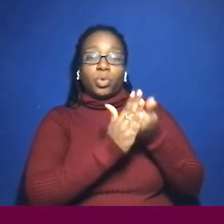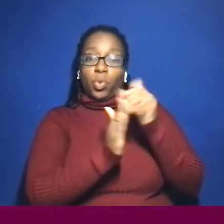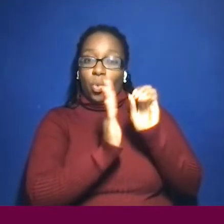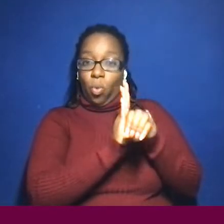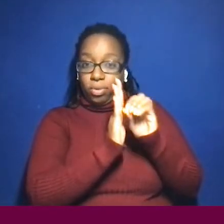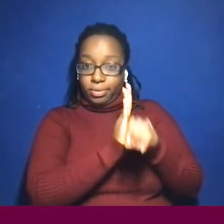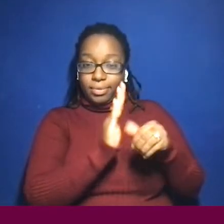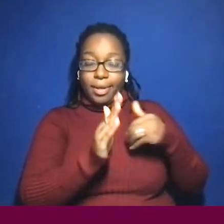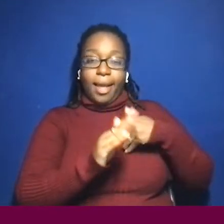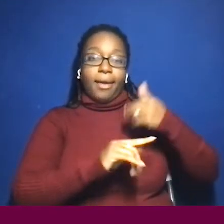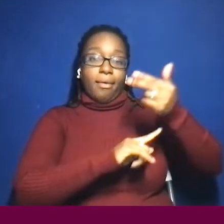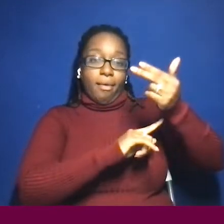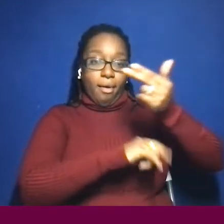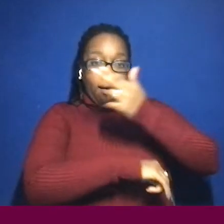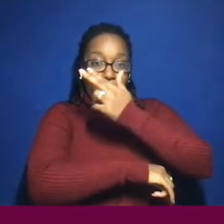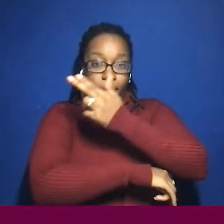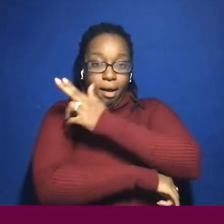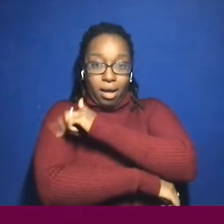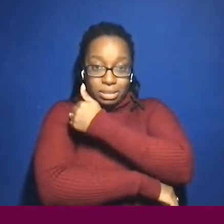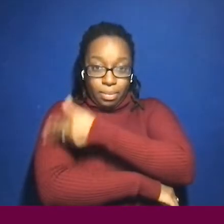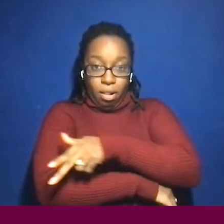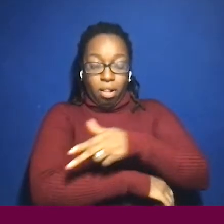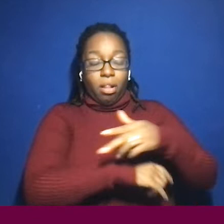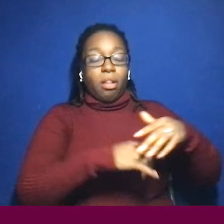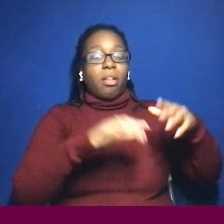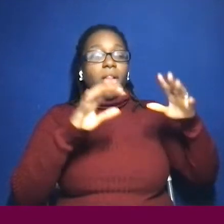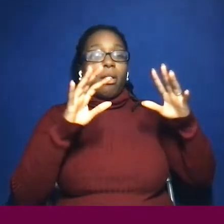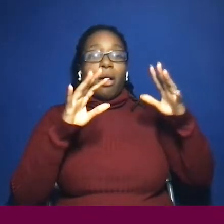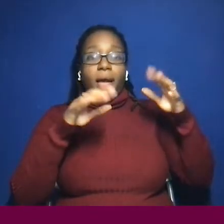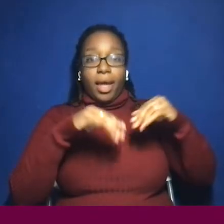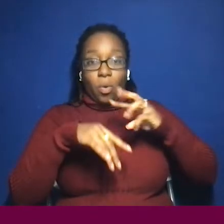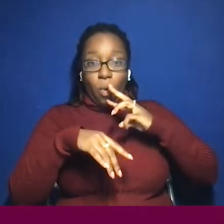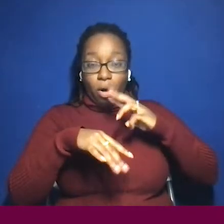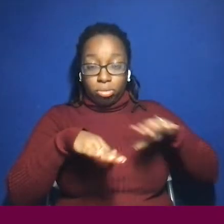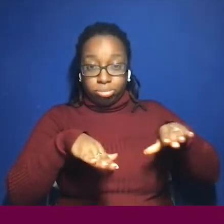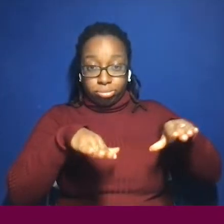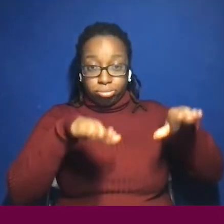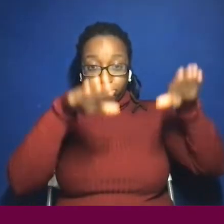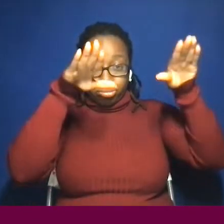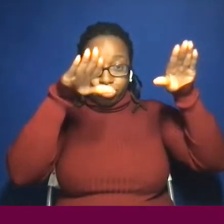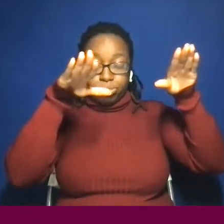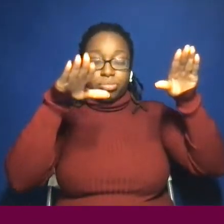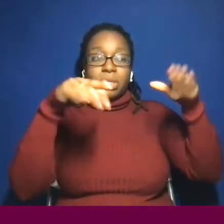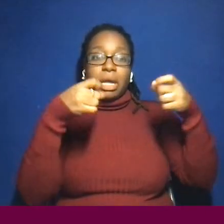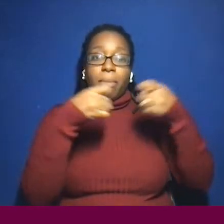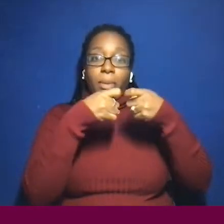and the power was threatening to go out, there were actually two hospitals. There was a hospital,